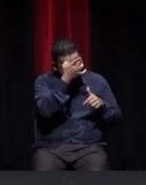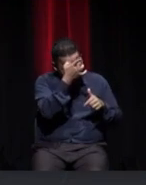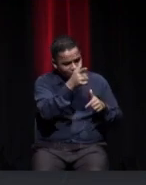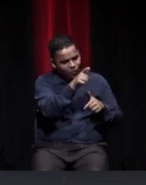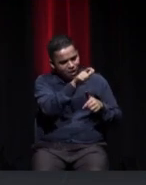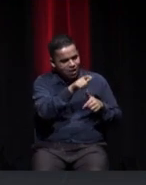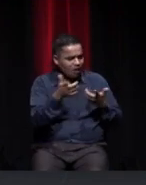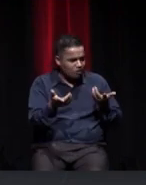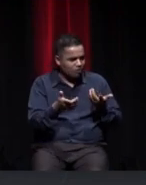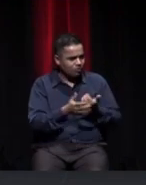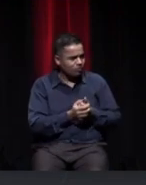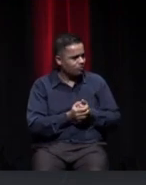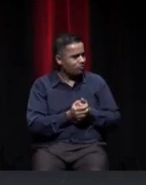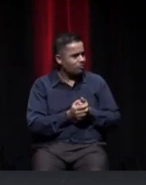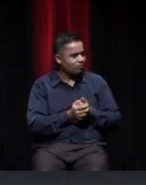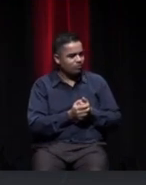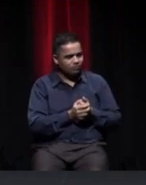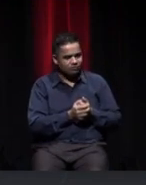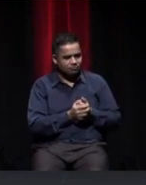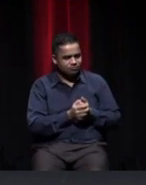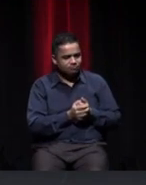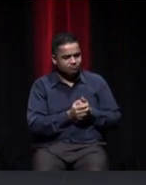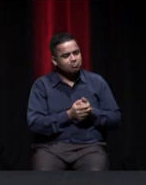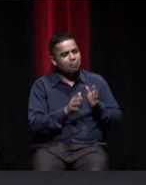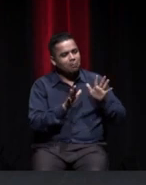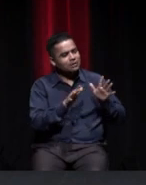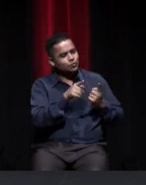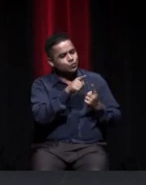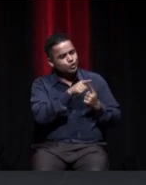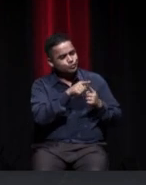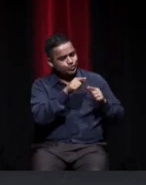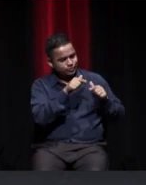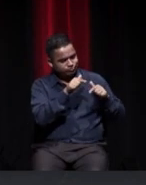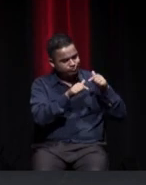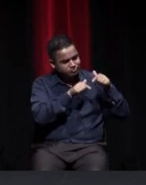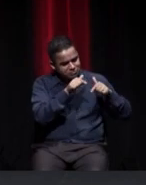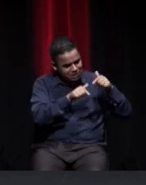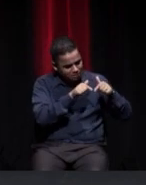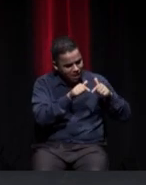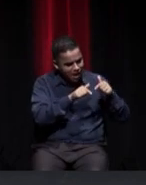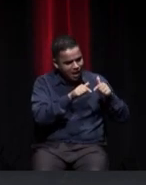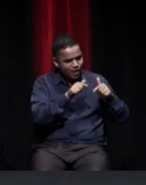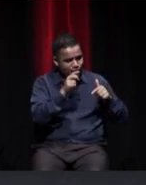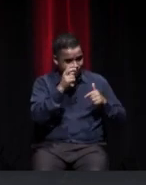perhaps intellectual's a strong word - Some kind of work of intelligence